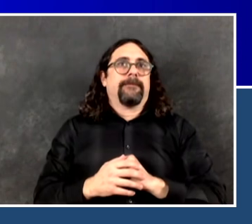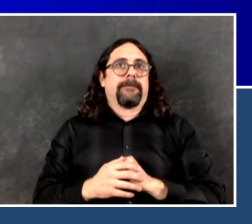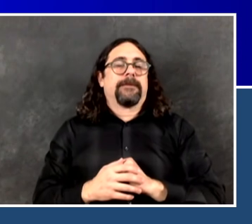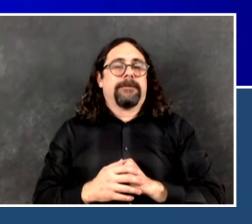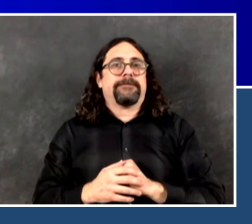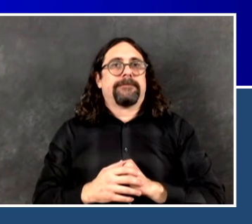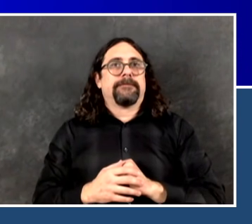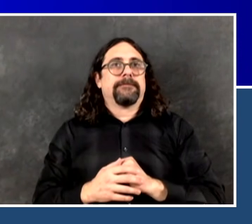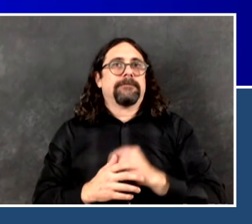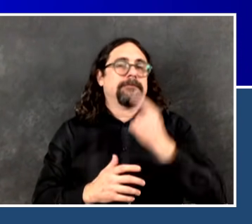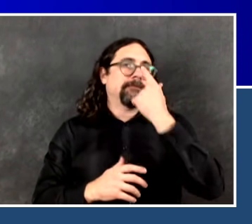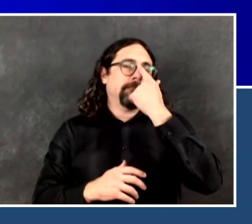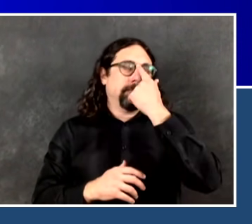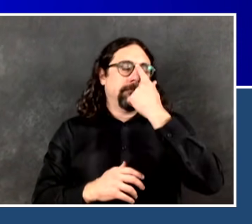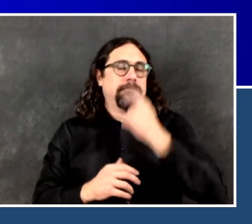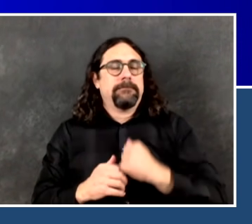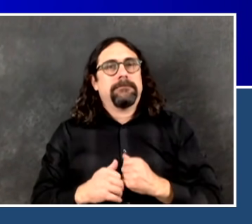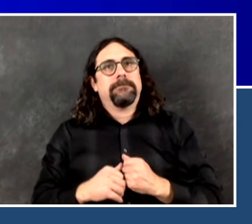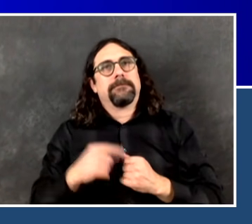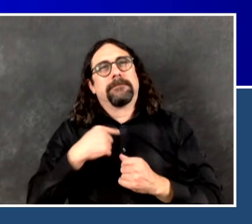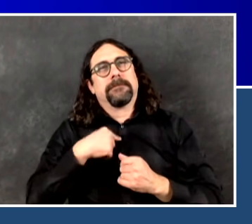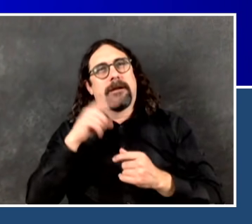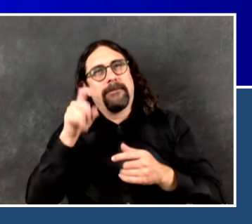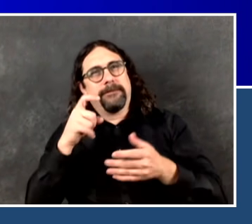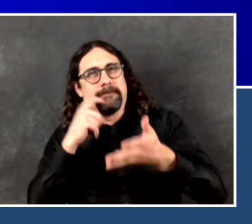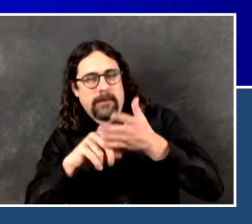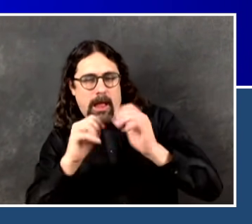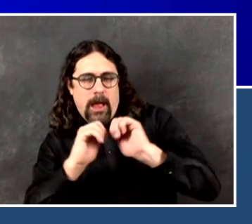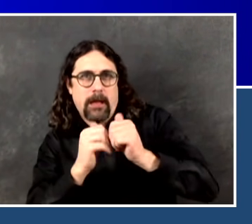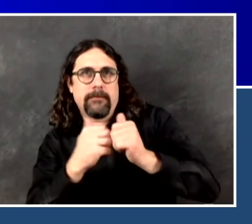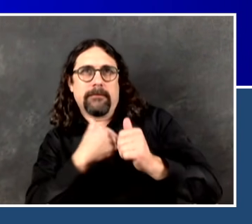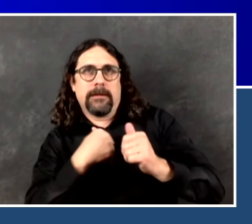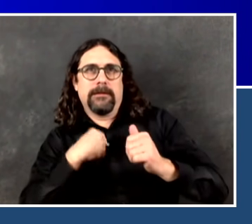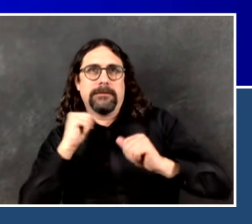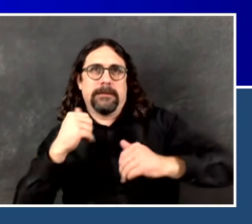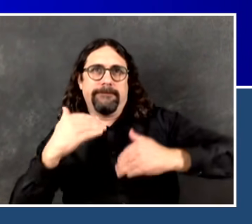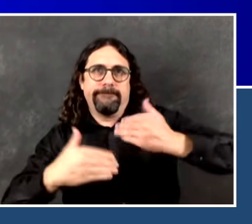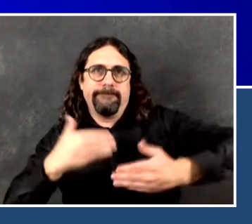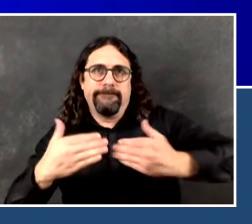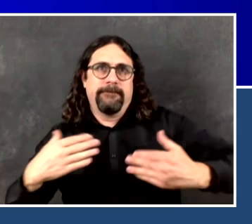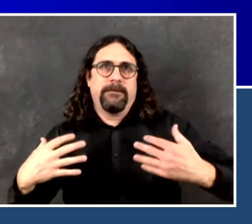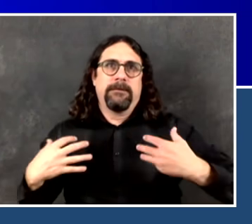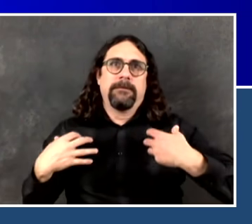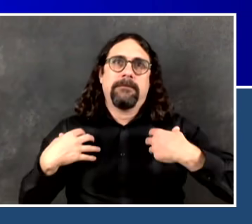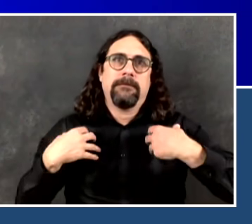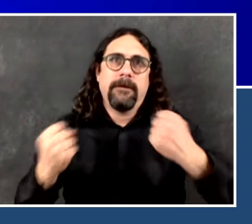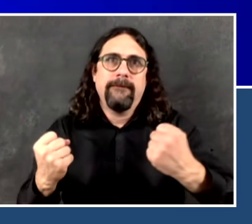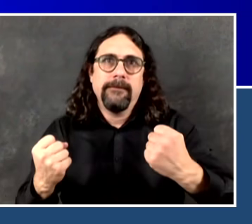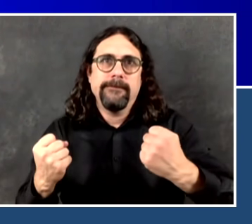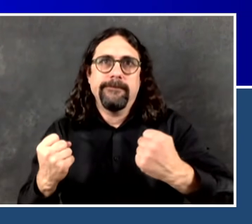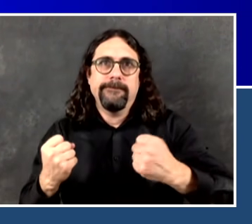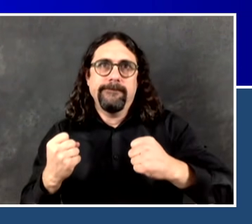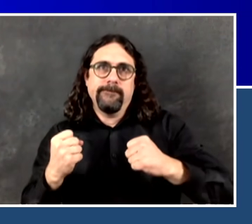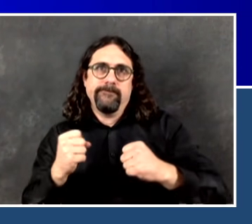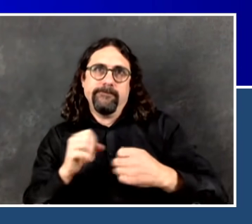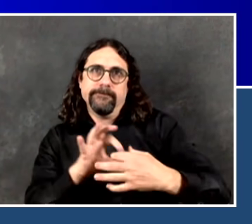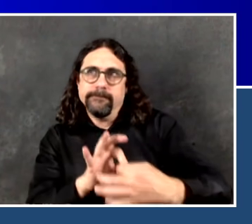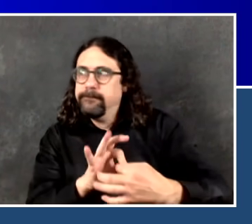POINT OF STRENGTH AND ADDITIONALLY ADDRESSING THE UNDERLINYGI SSESU THAT WE STILL NEED TO ADDRESS